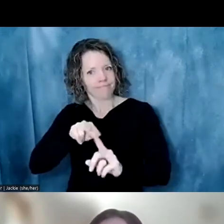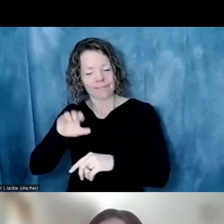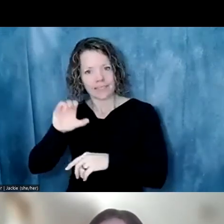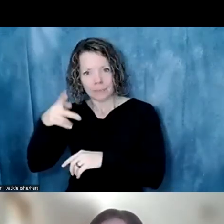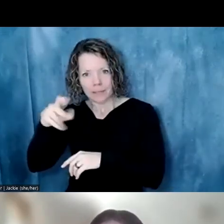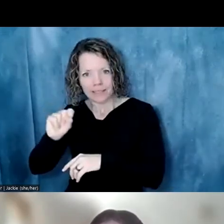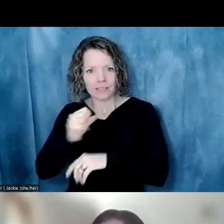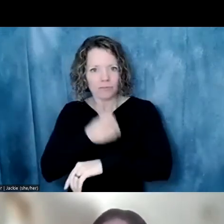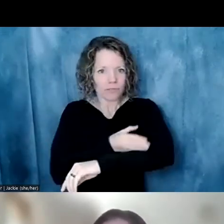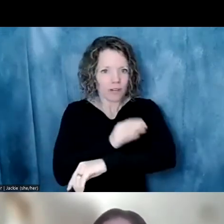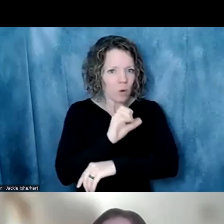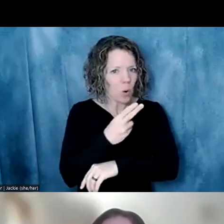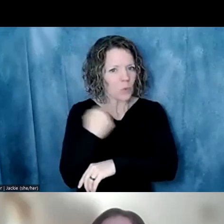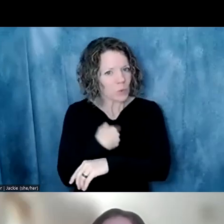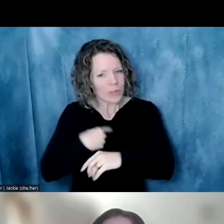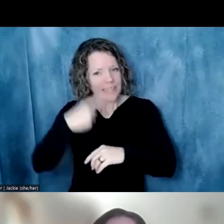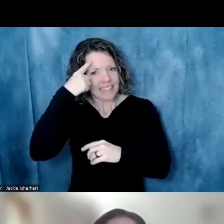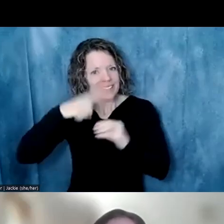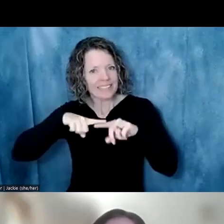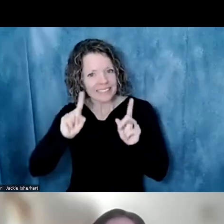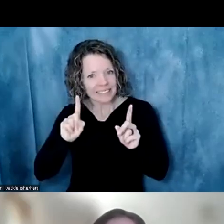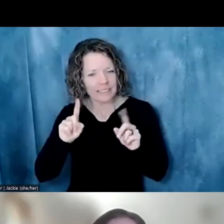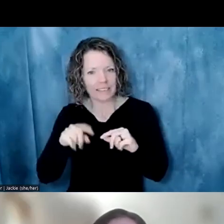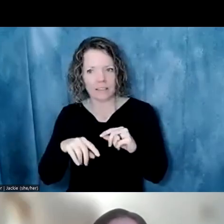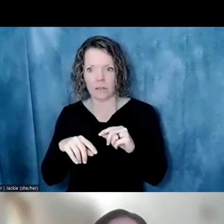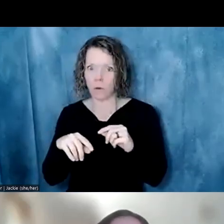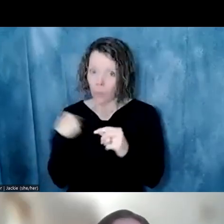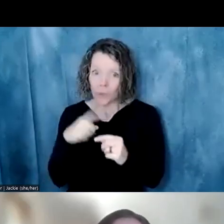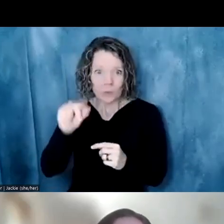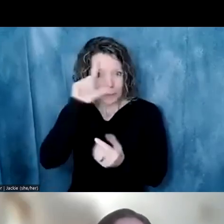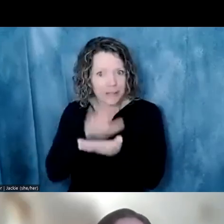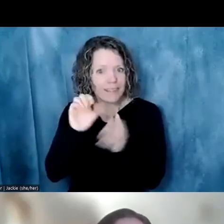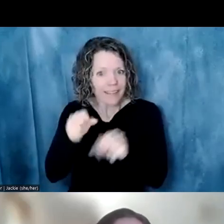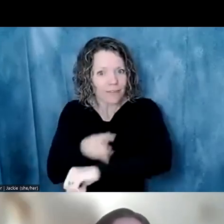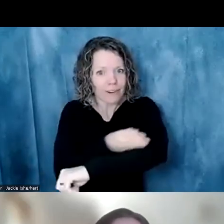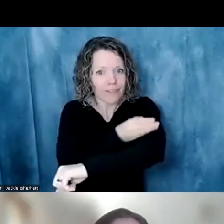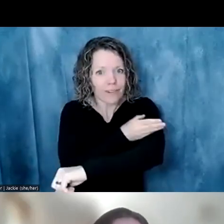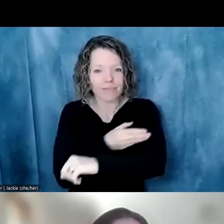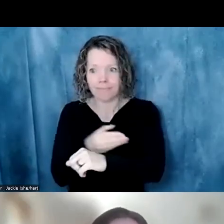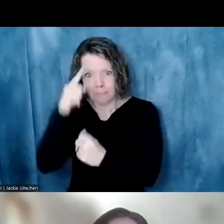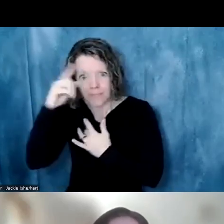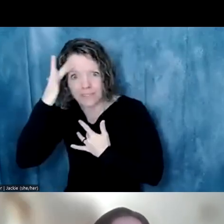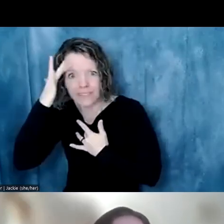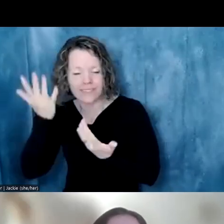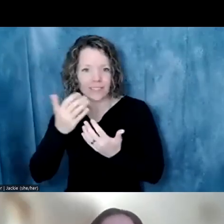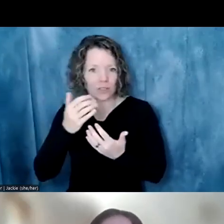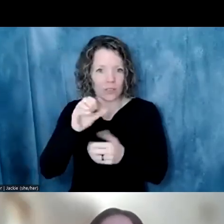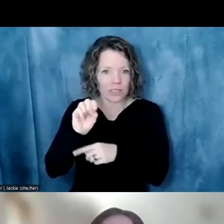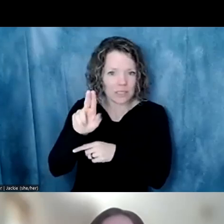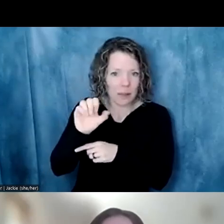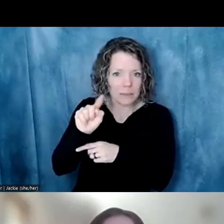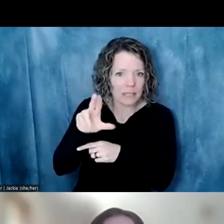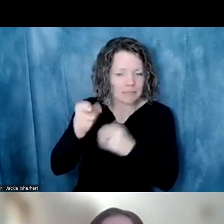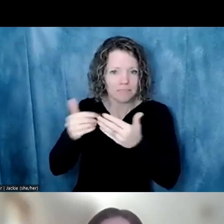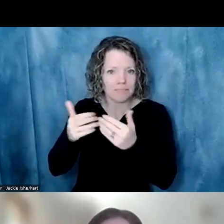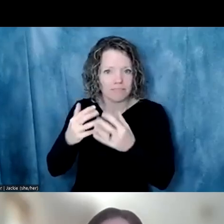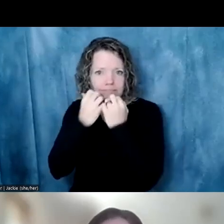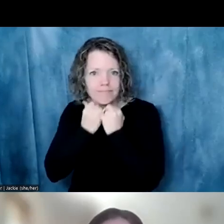difference in belief and recovery. What that means also reflected in how organizational